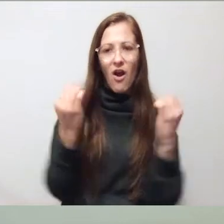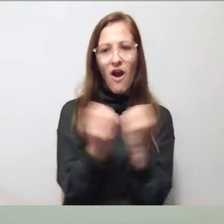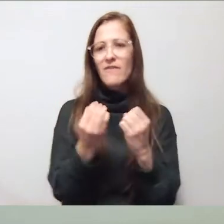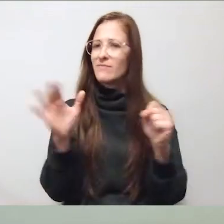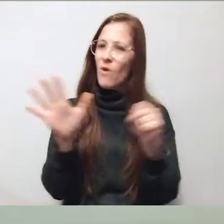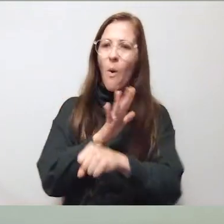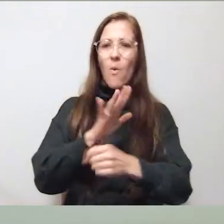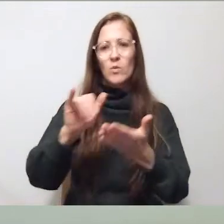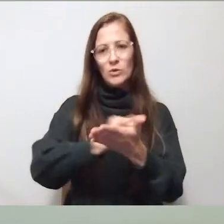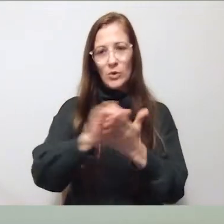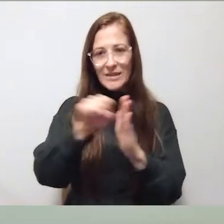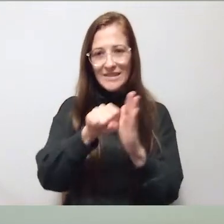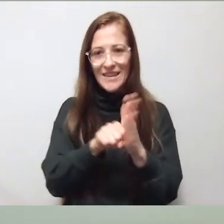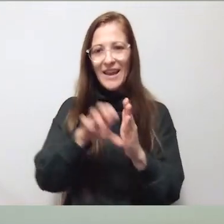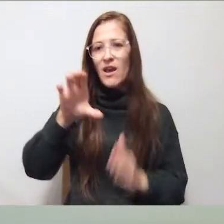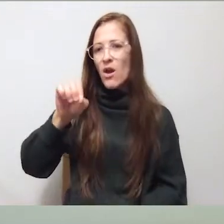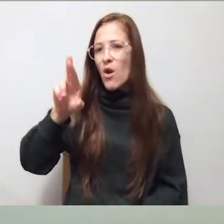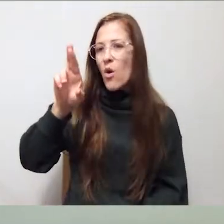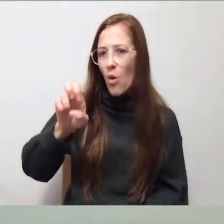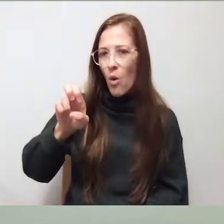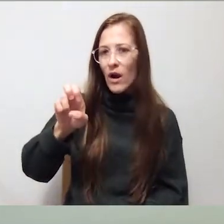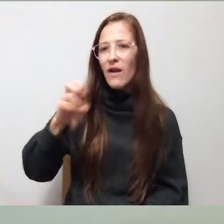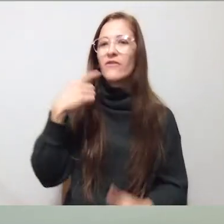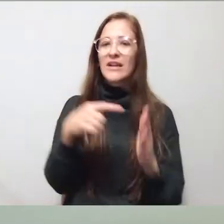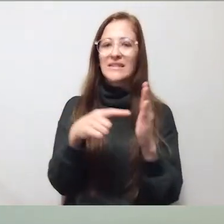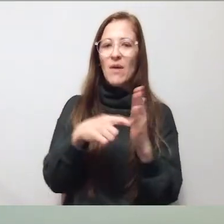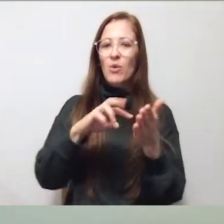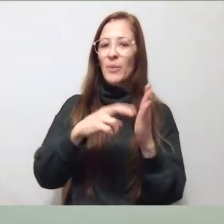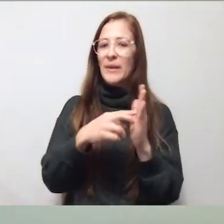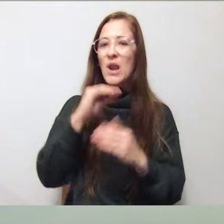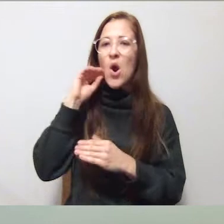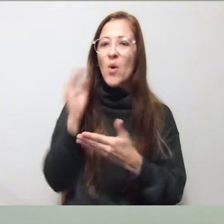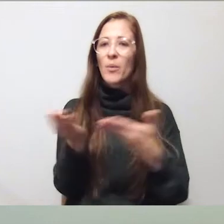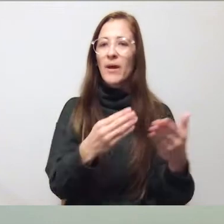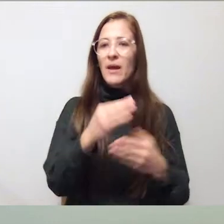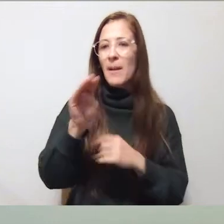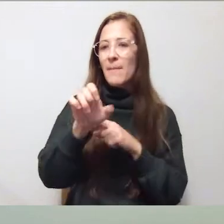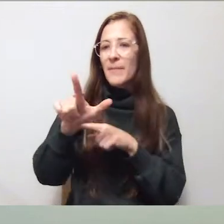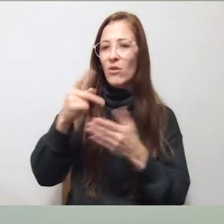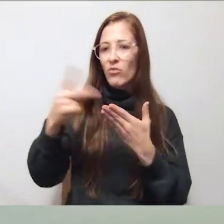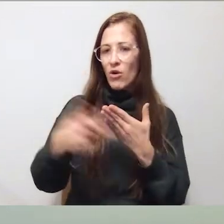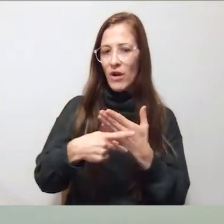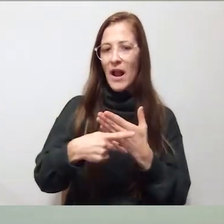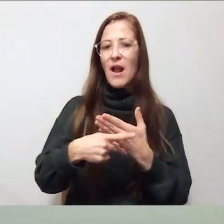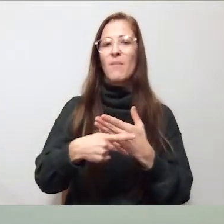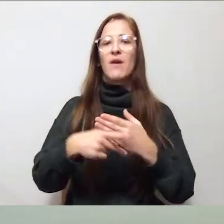So those are core dedicated services. I mentioned the home-delivered meal program. So every county has a home-delivered meal program, a congregate program.